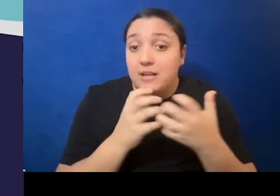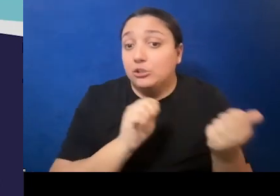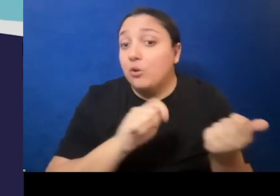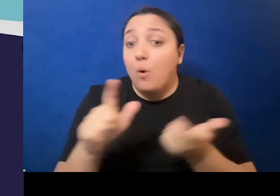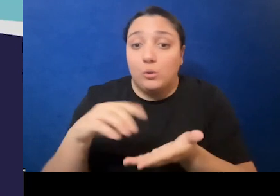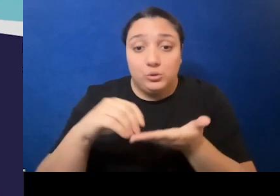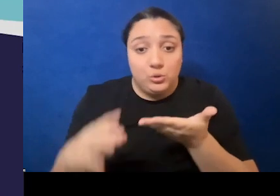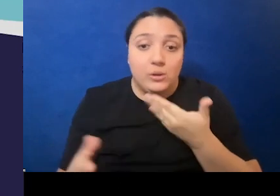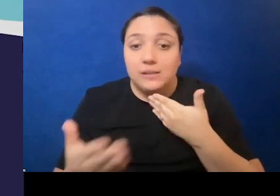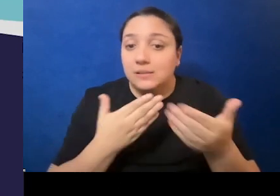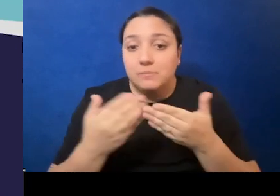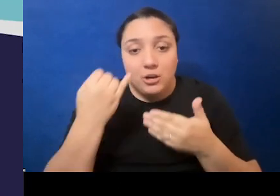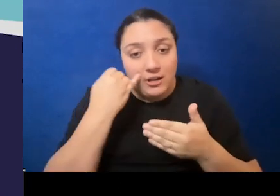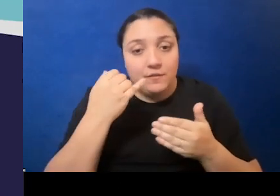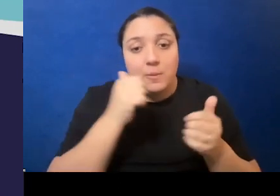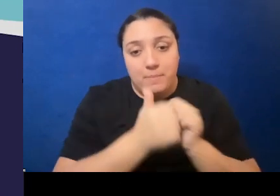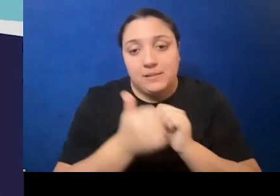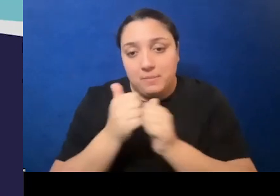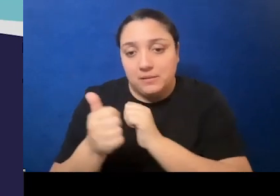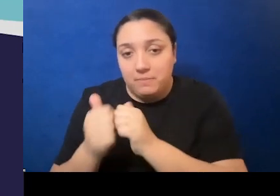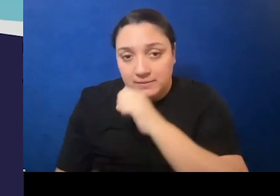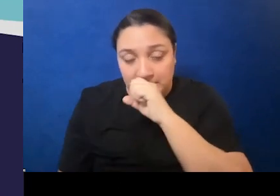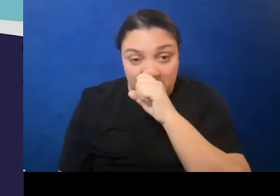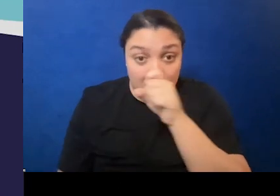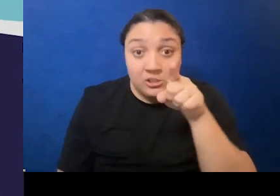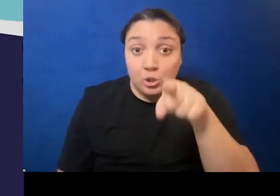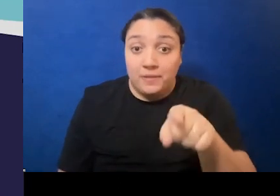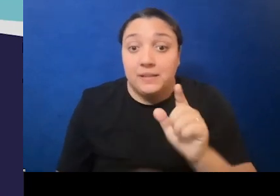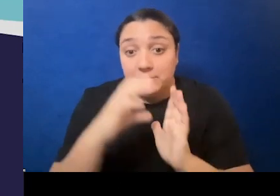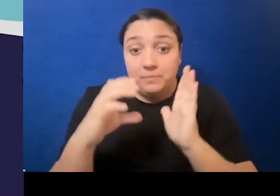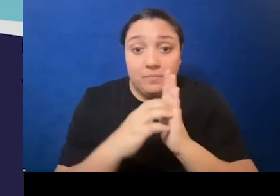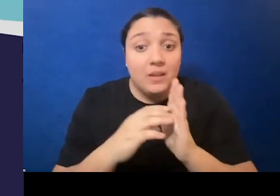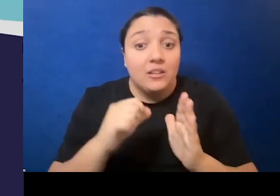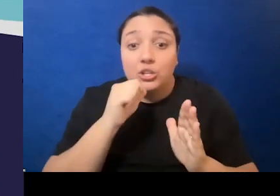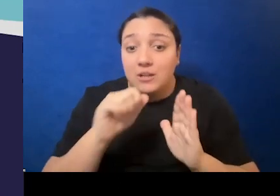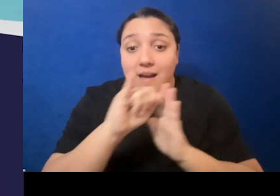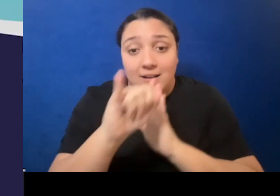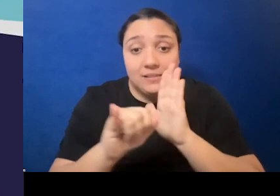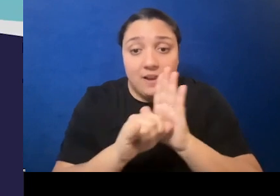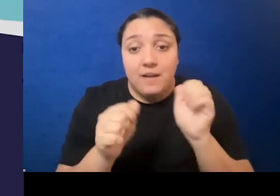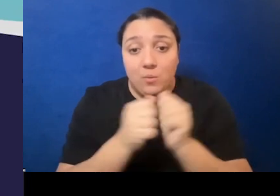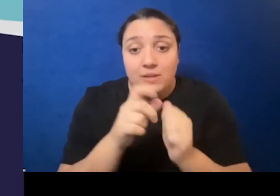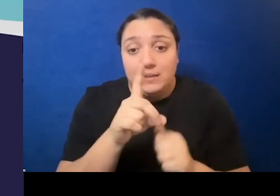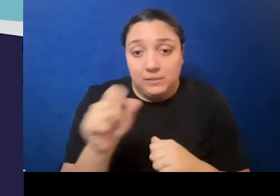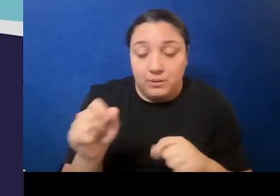DOES EXTEND TO ALL STUDENTS. IN THIS SECTION, THESE ARE